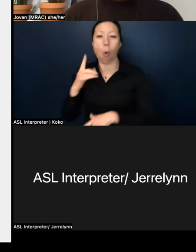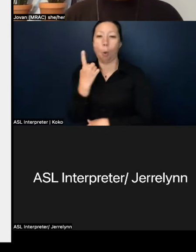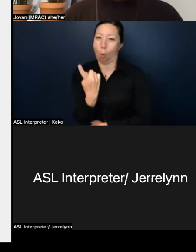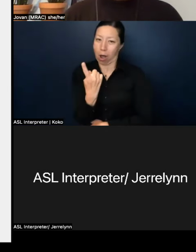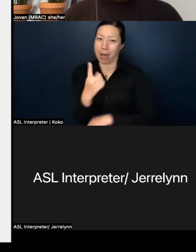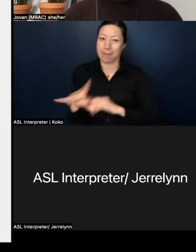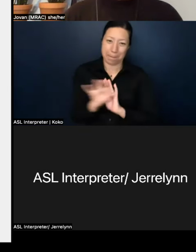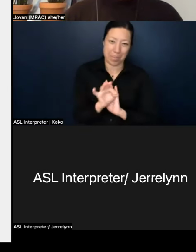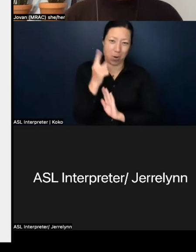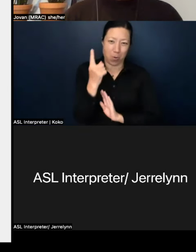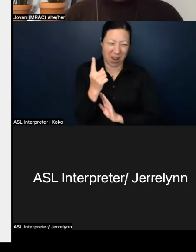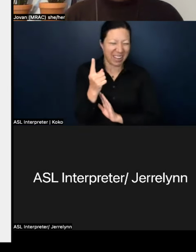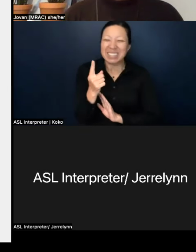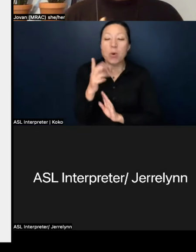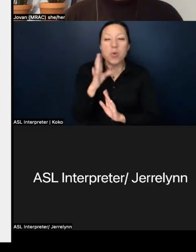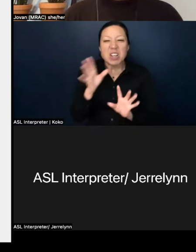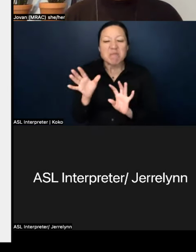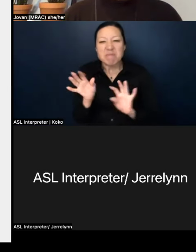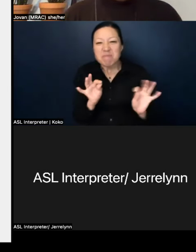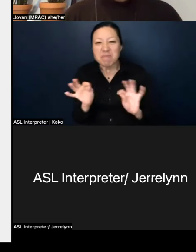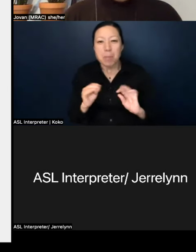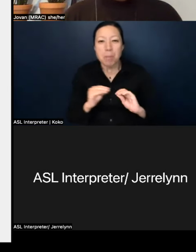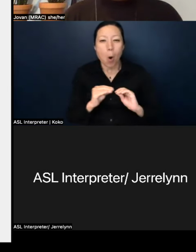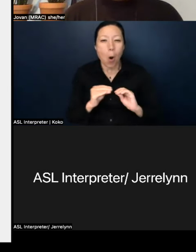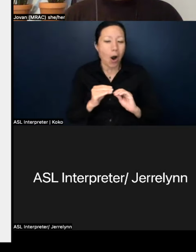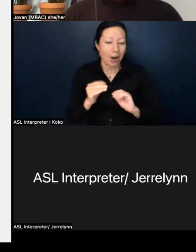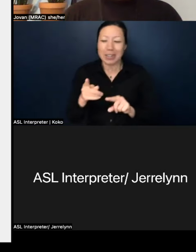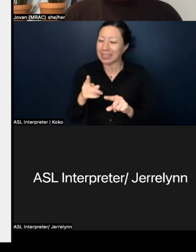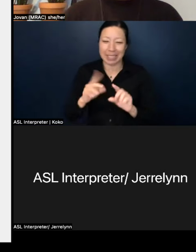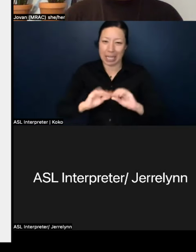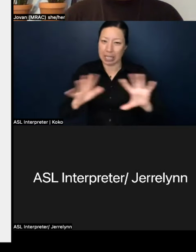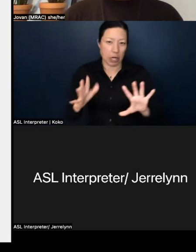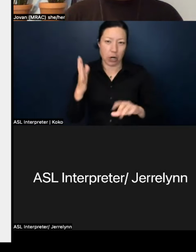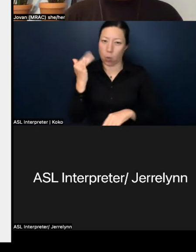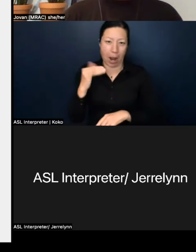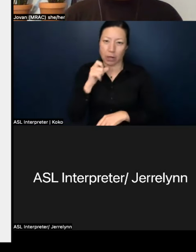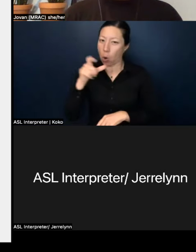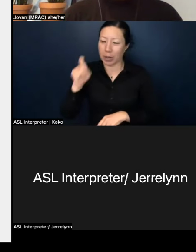But we are trying to make this a very streamlined, simplistic process for all the people